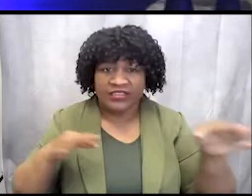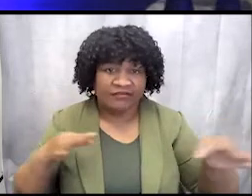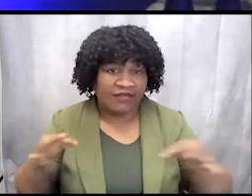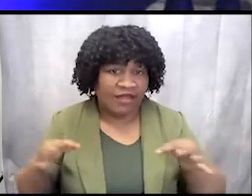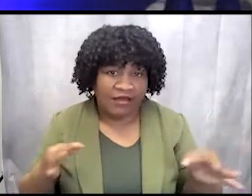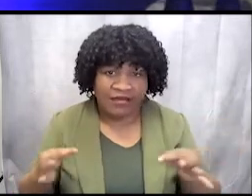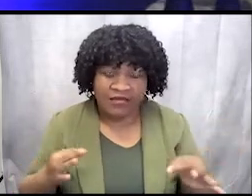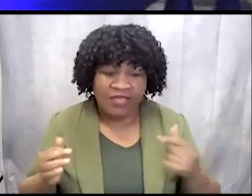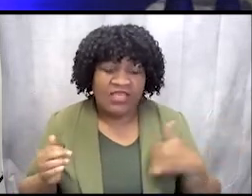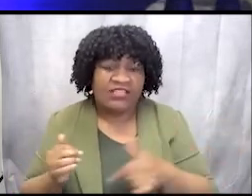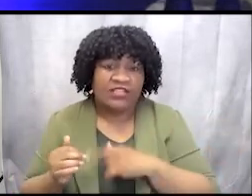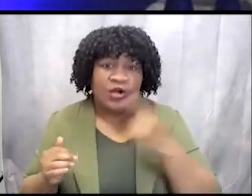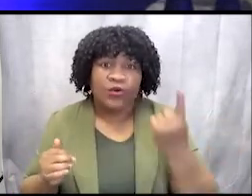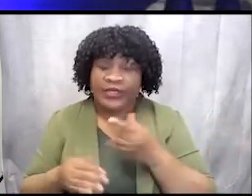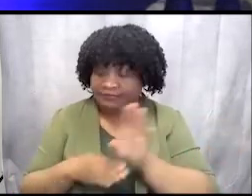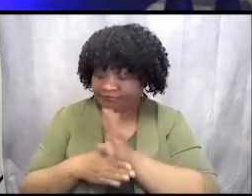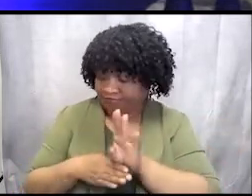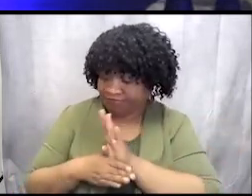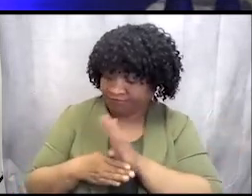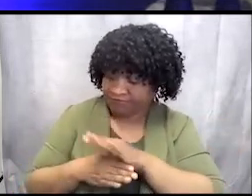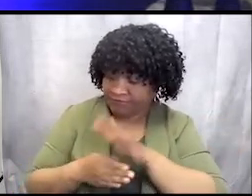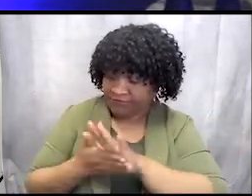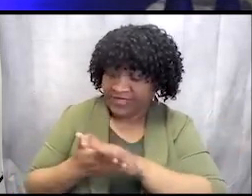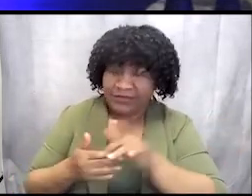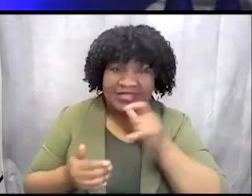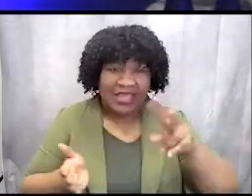And so we stay busy in our schools, but not purposeful.